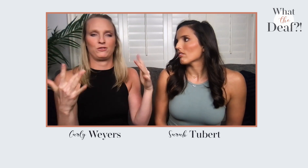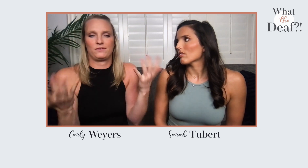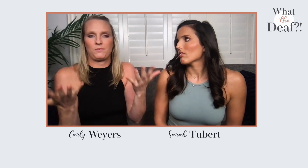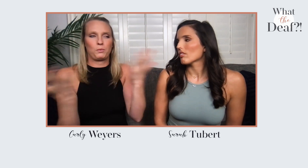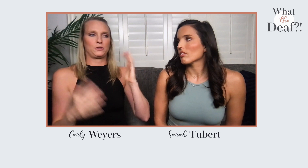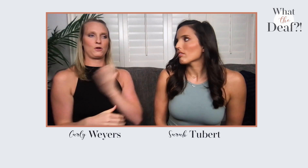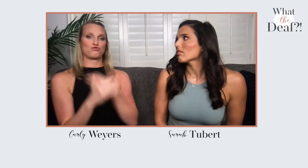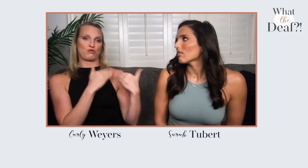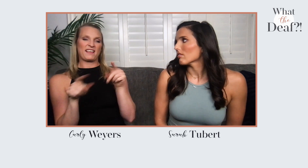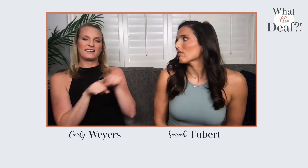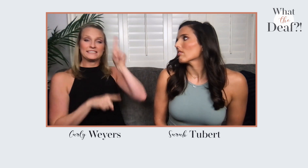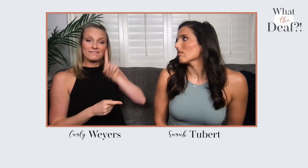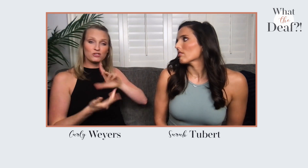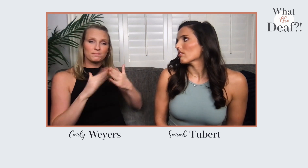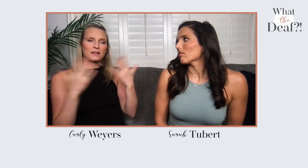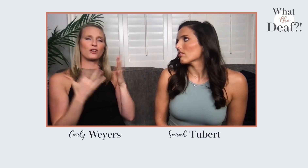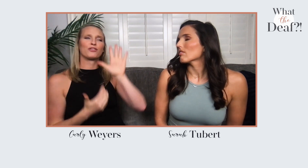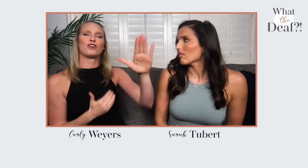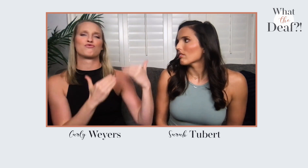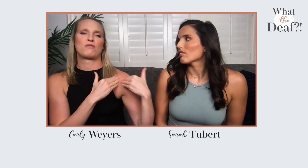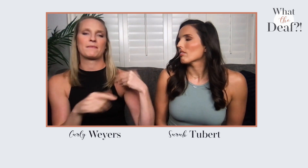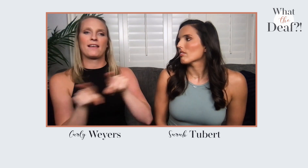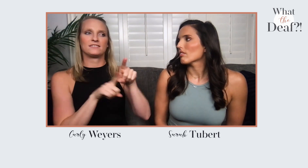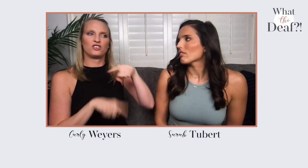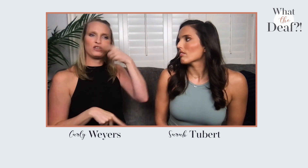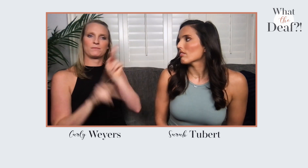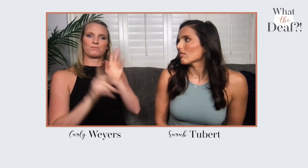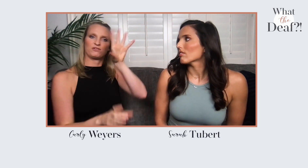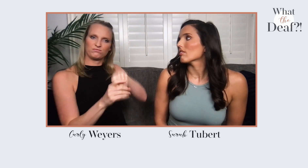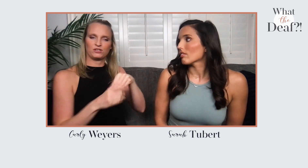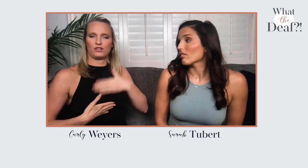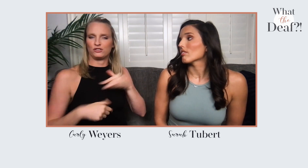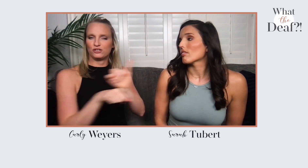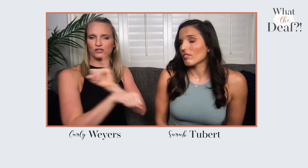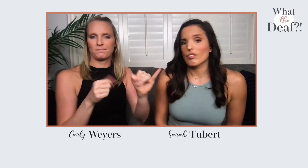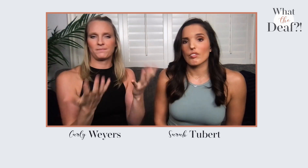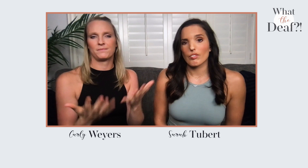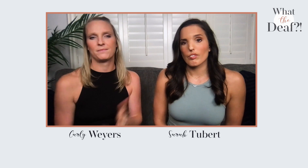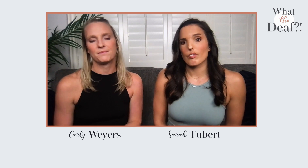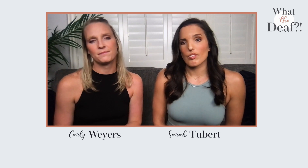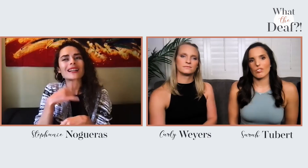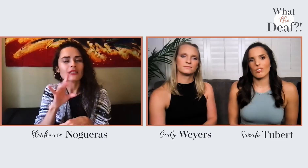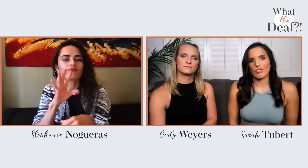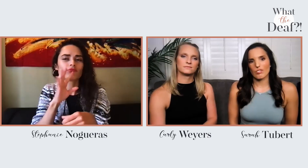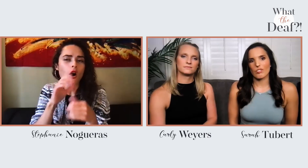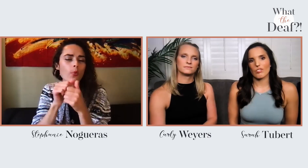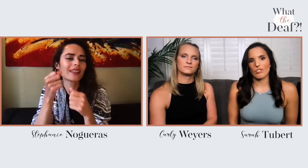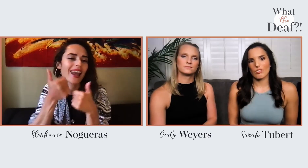What's our responsibility as a Deaf community, and what's their responsibility as hearing people within the entertainment industry? I think it's important to talk